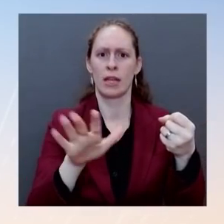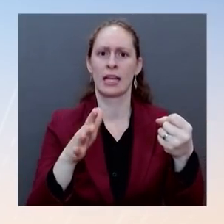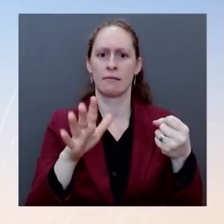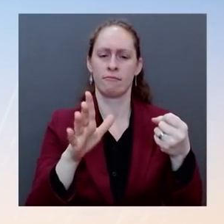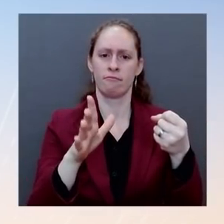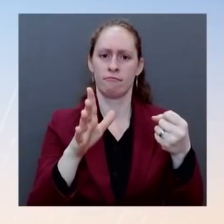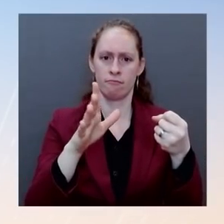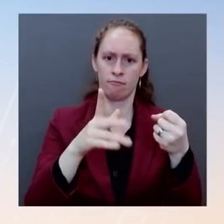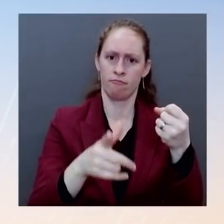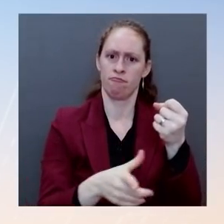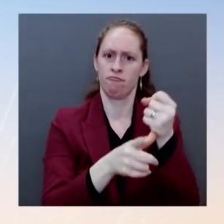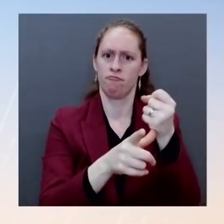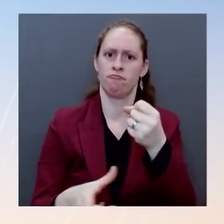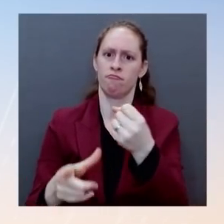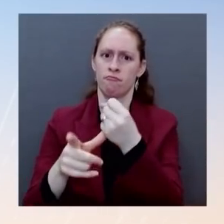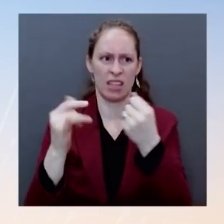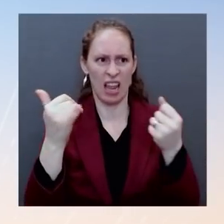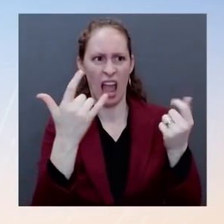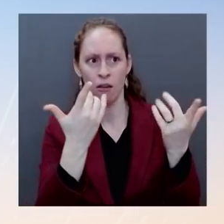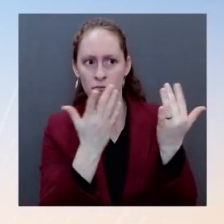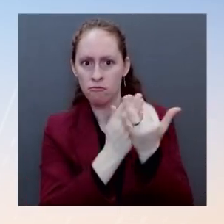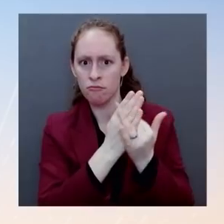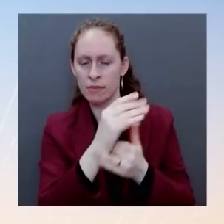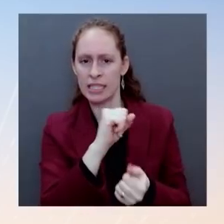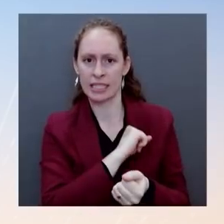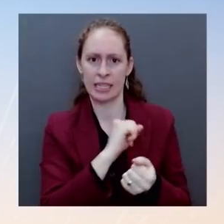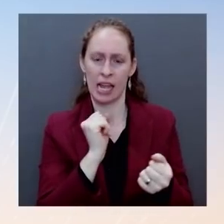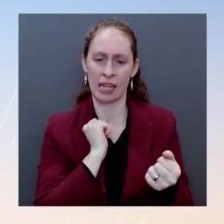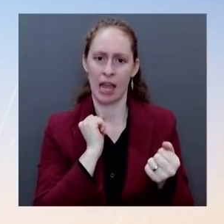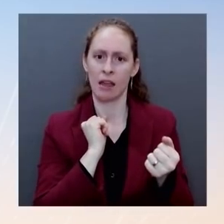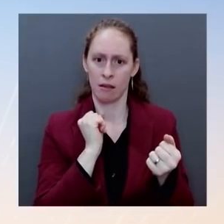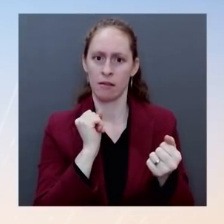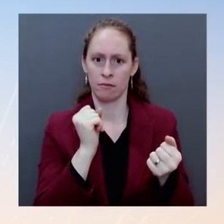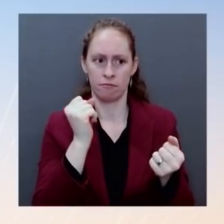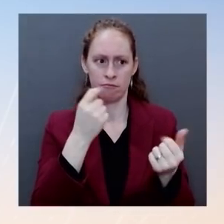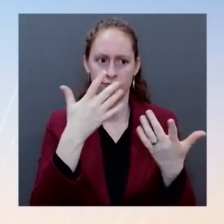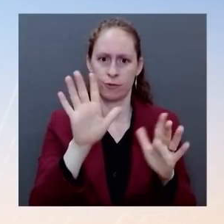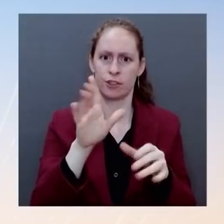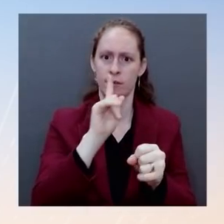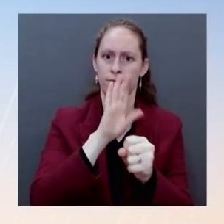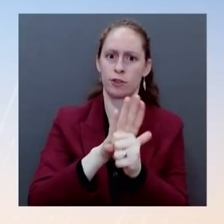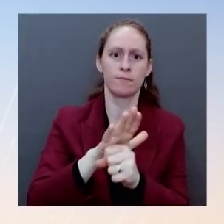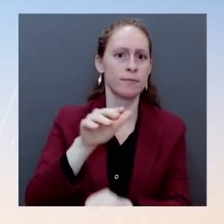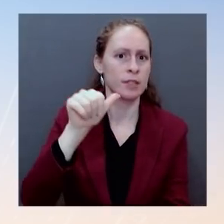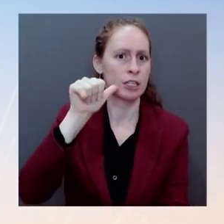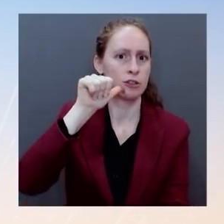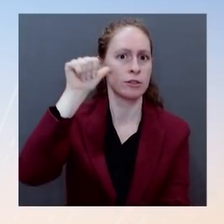the other will have her confirmation hearing tomorrow. And the Senate moving expeditiously to confirm